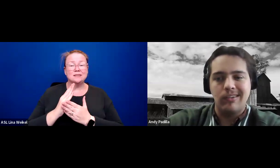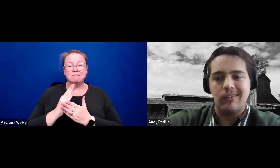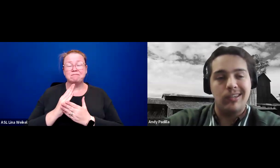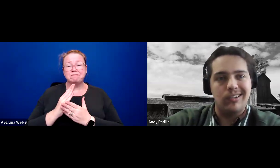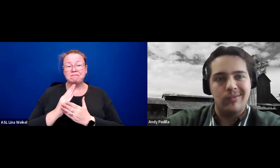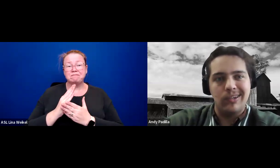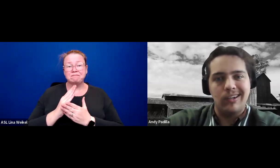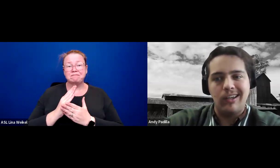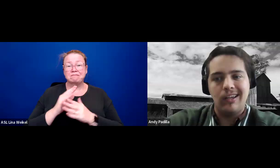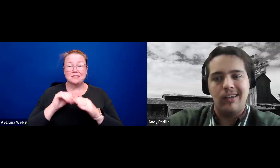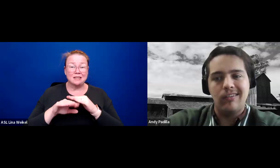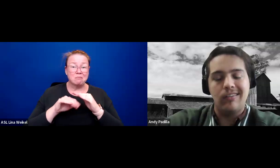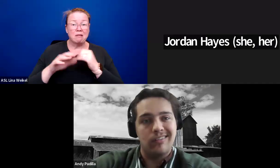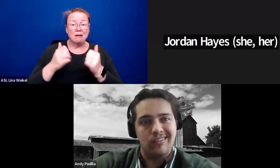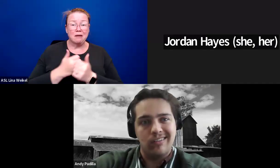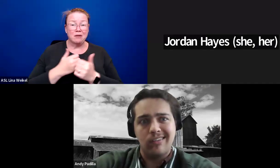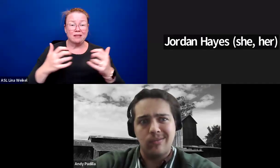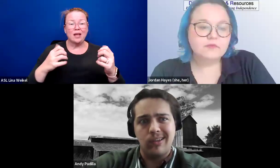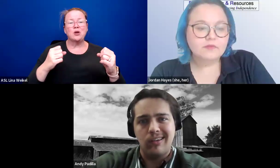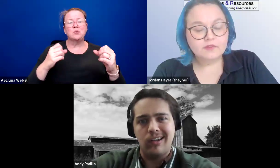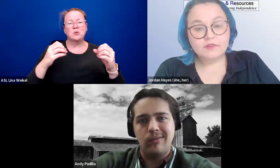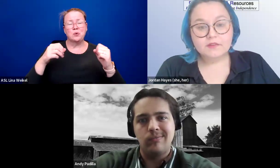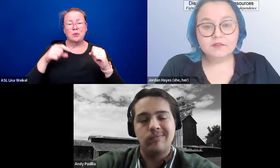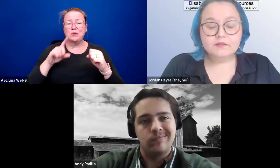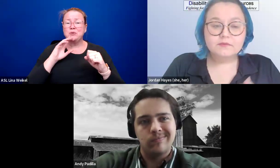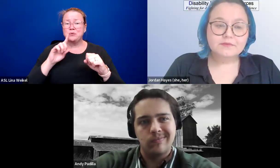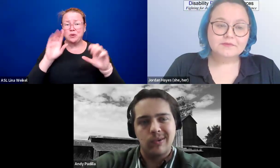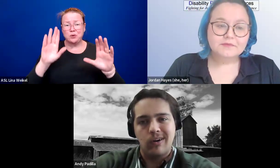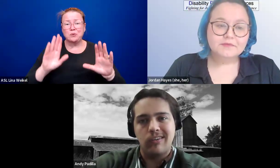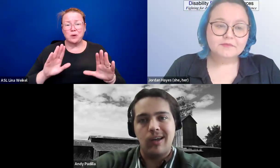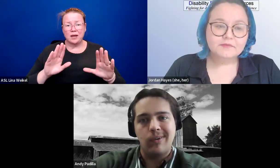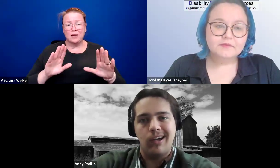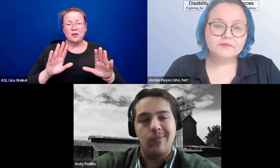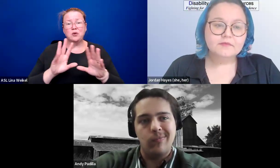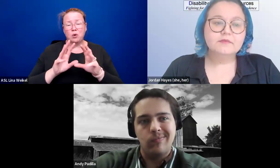Andy Padilla: accessibility and whatnot. And so it's just this really great Andy Padilla: workshop admin